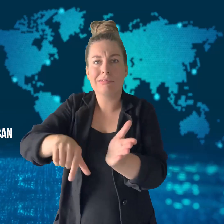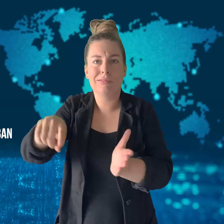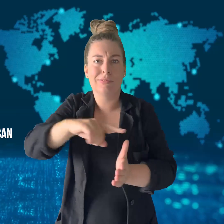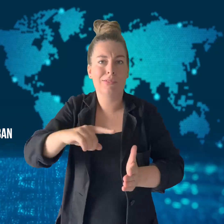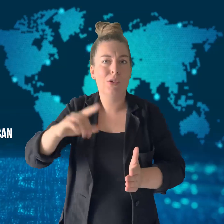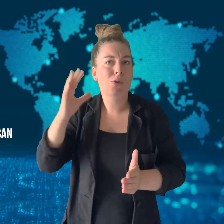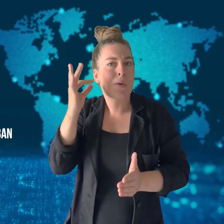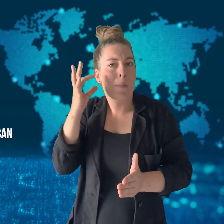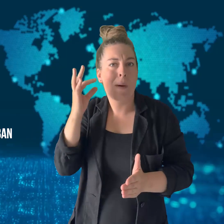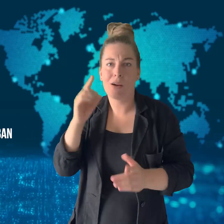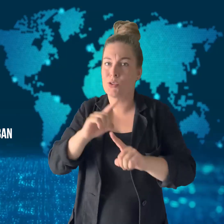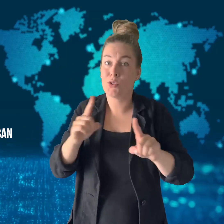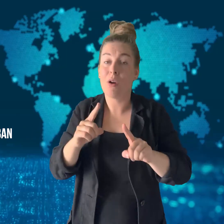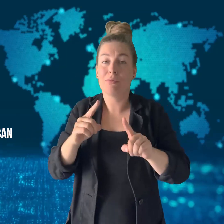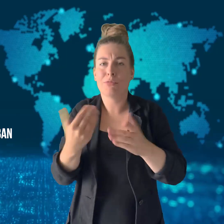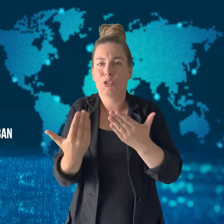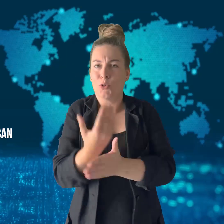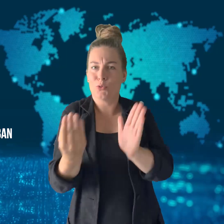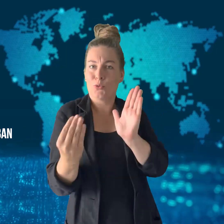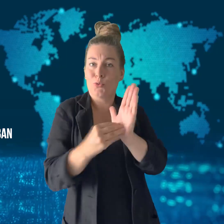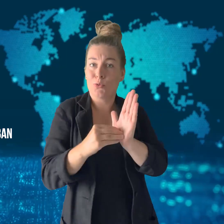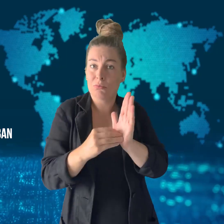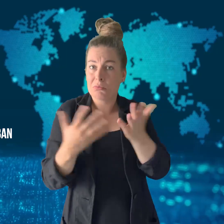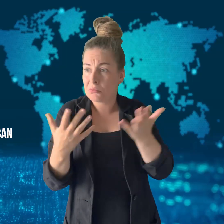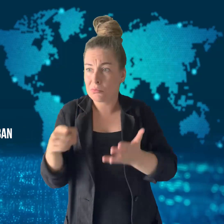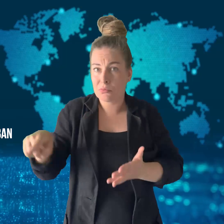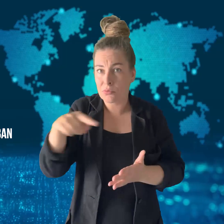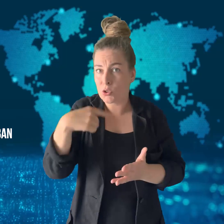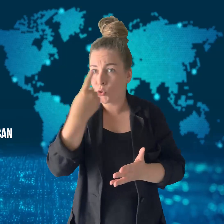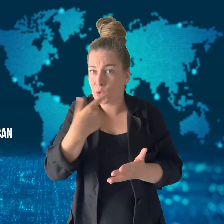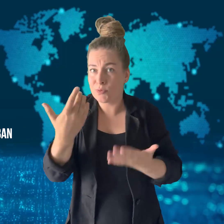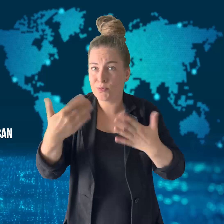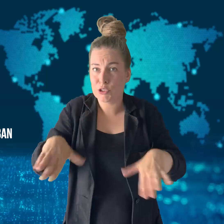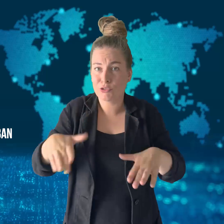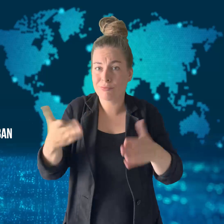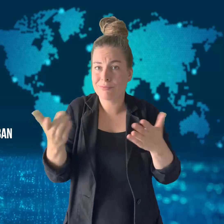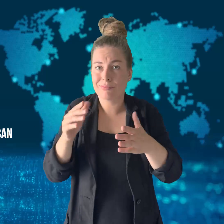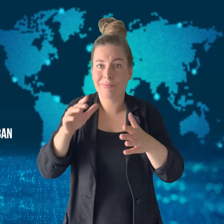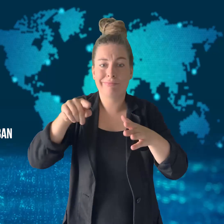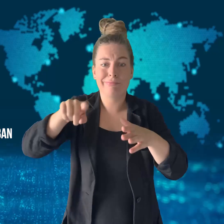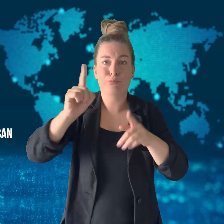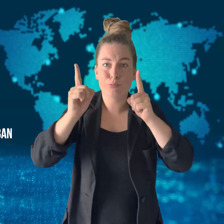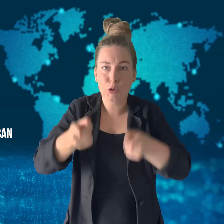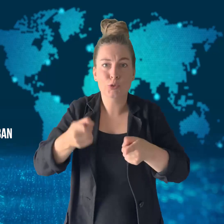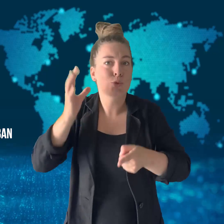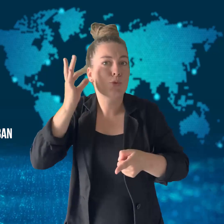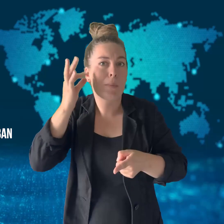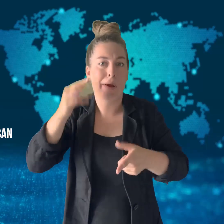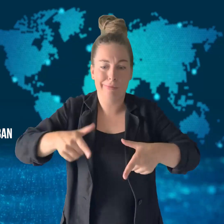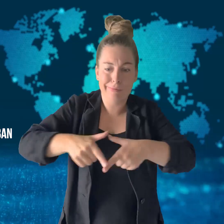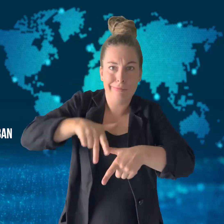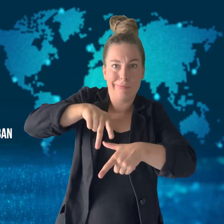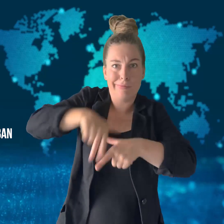people engaging in the practice.